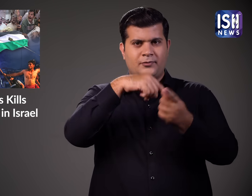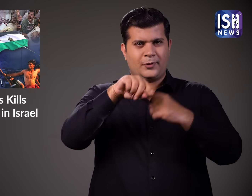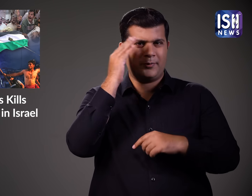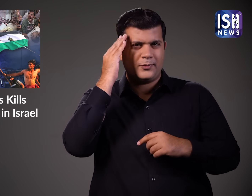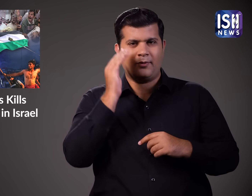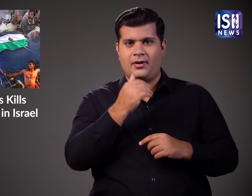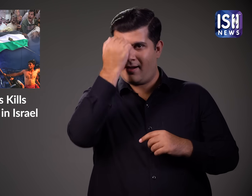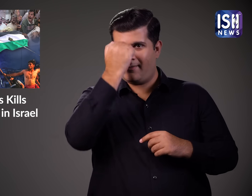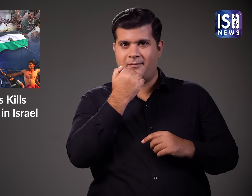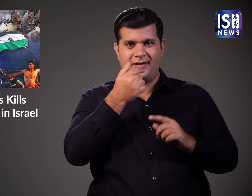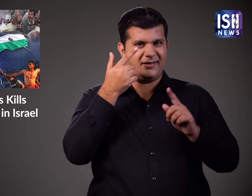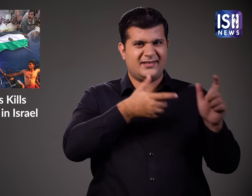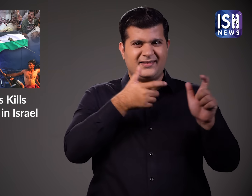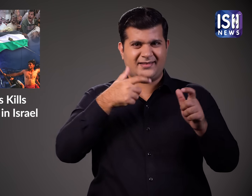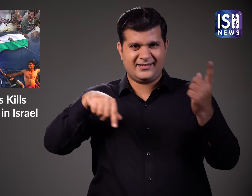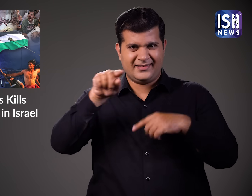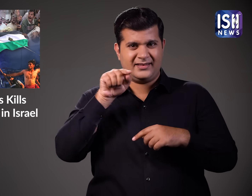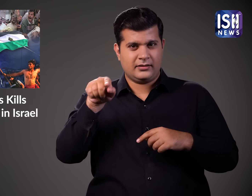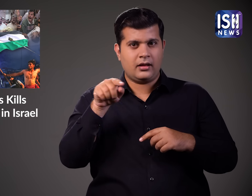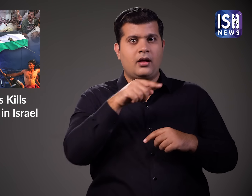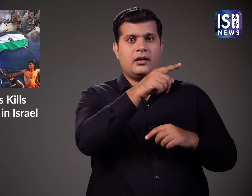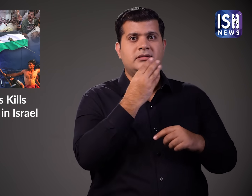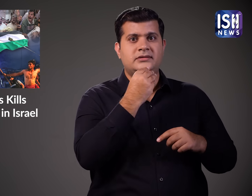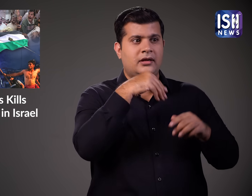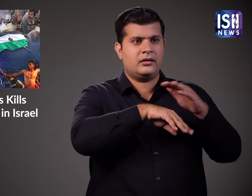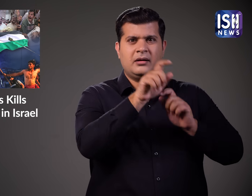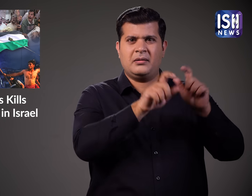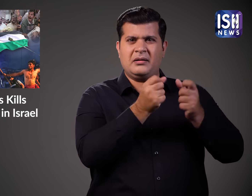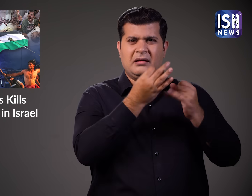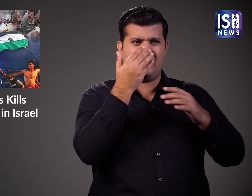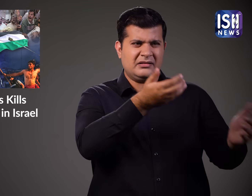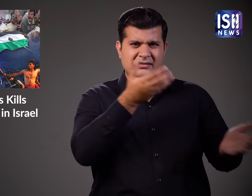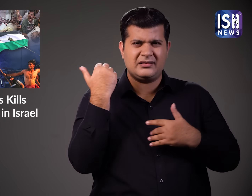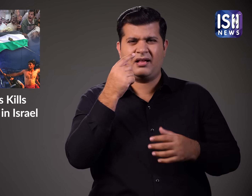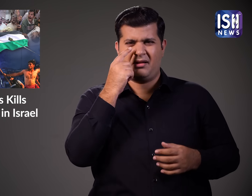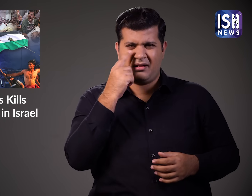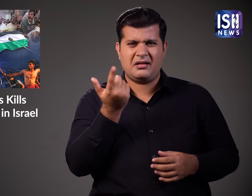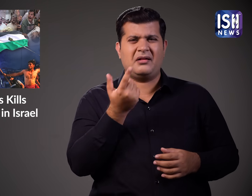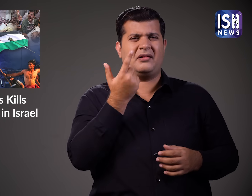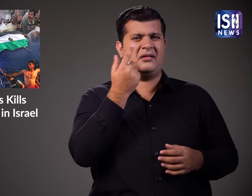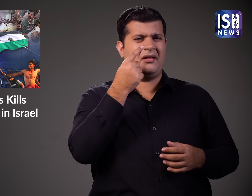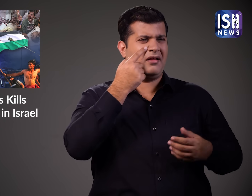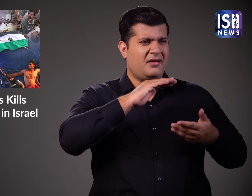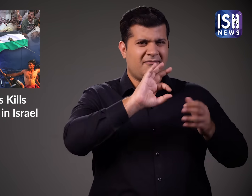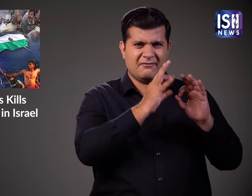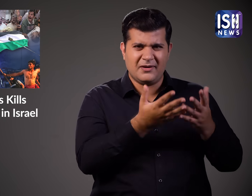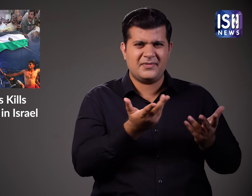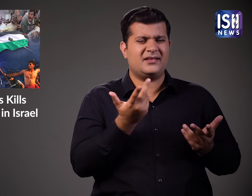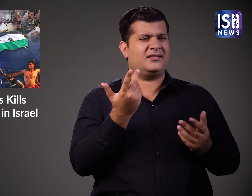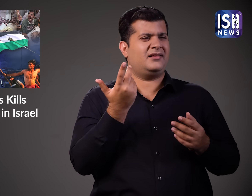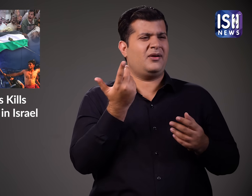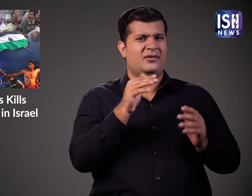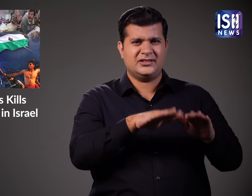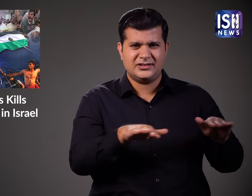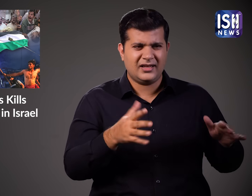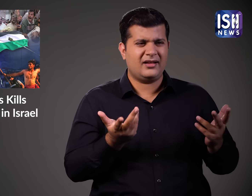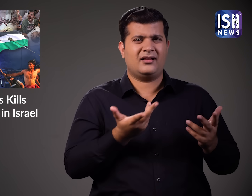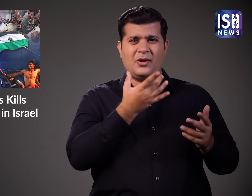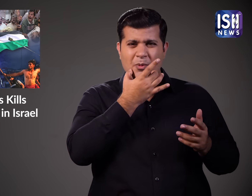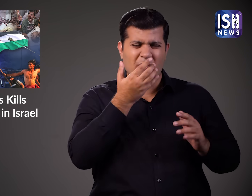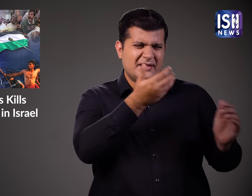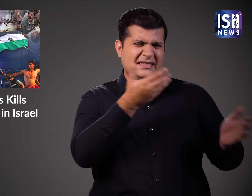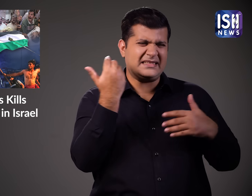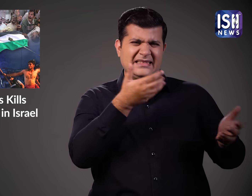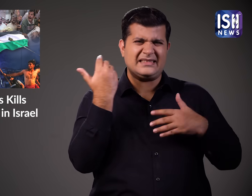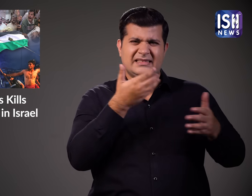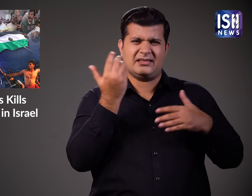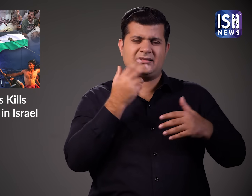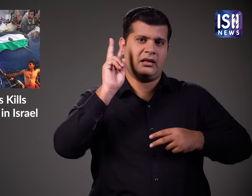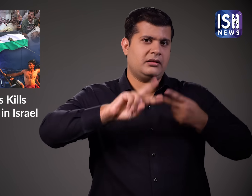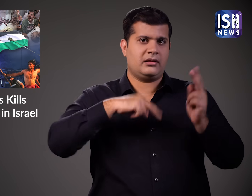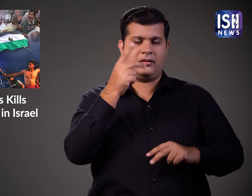You are aware that Hamas had taken women, children, families and elderly Israelis hostage.